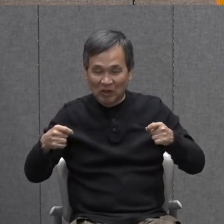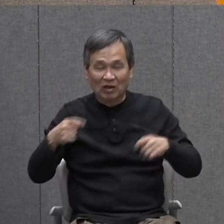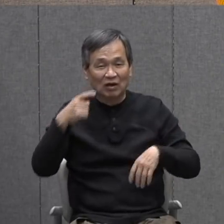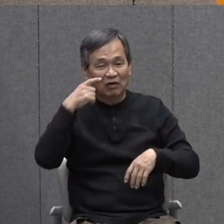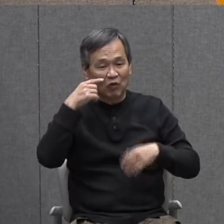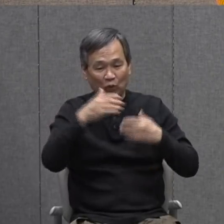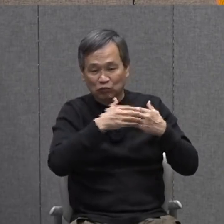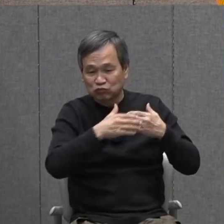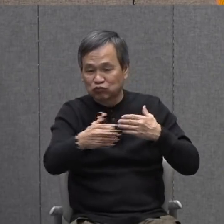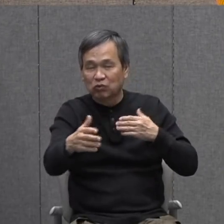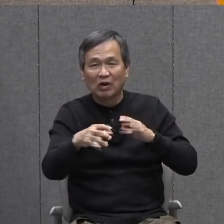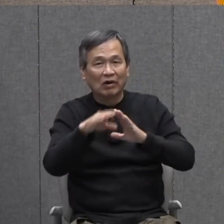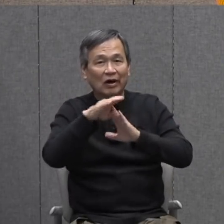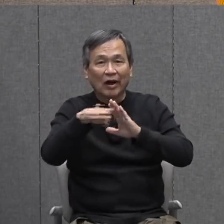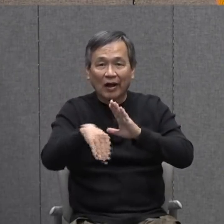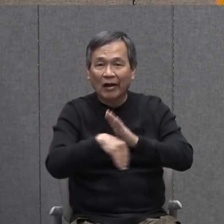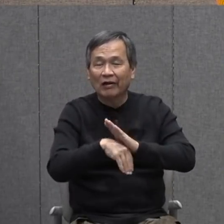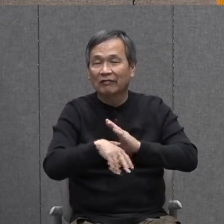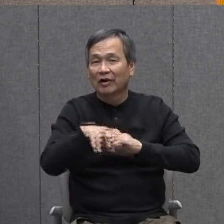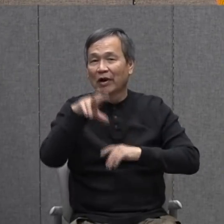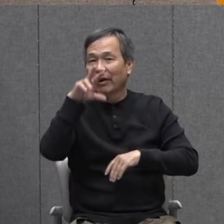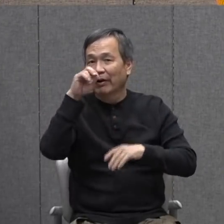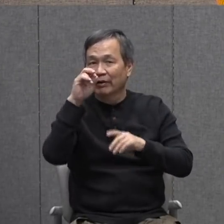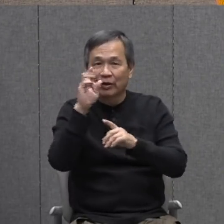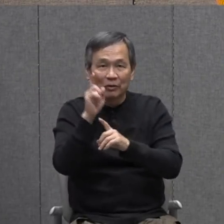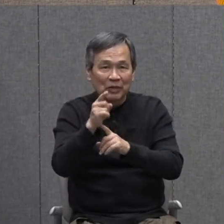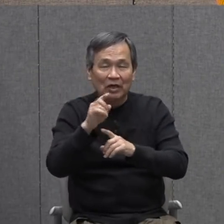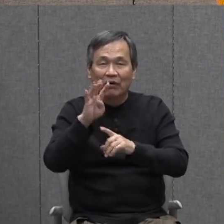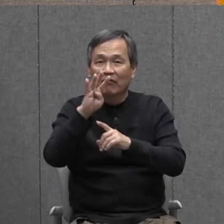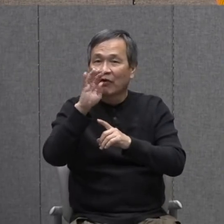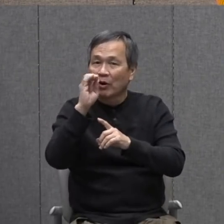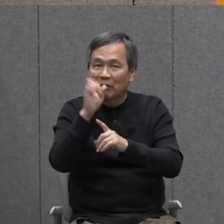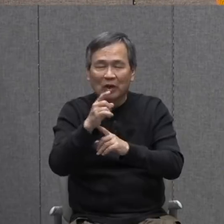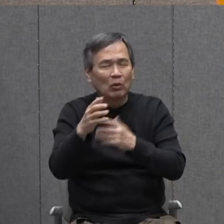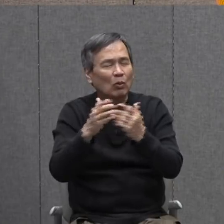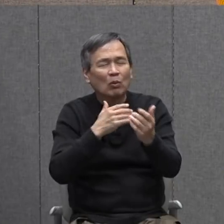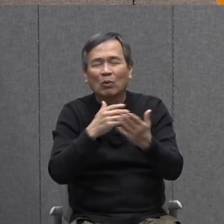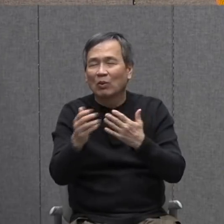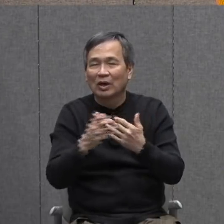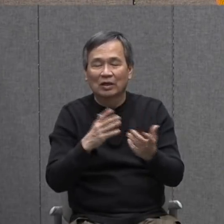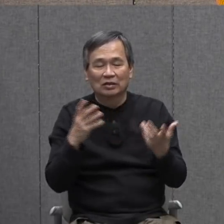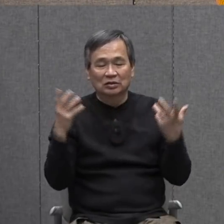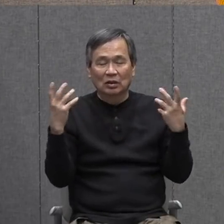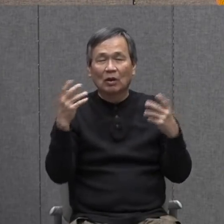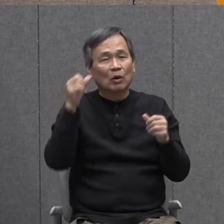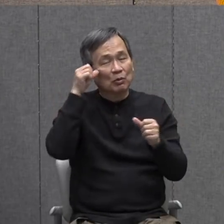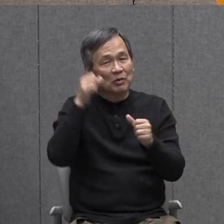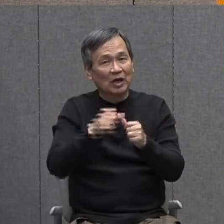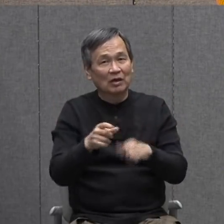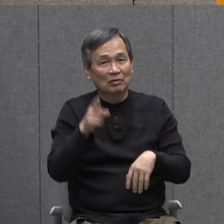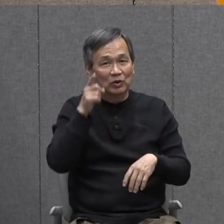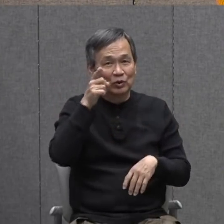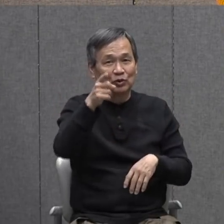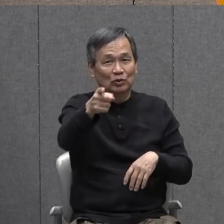and that is something really amazing. So when you're making your artwork today I want you to remember that you're in charge.